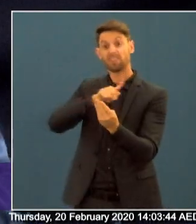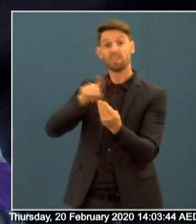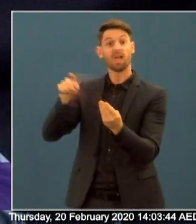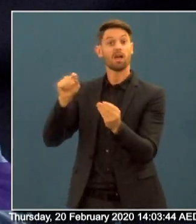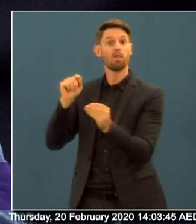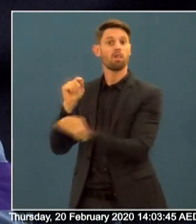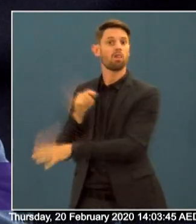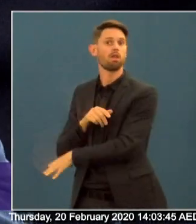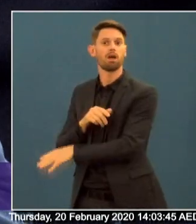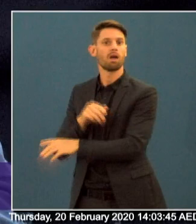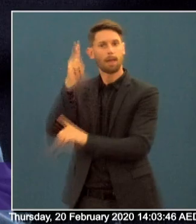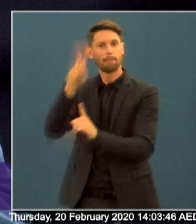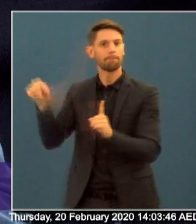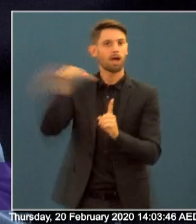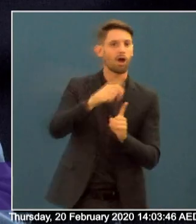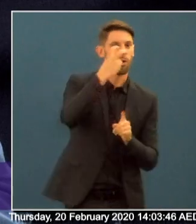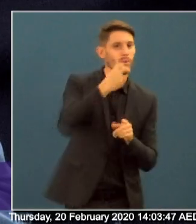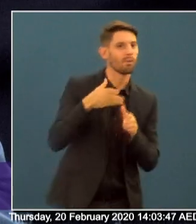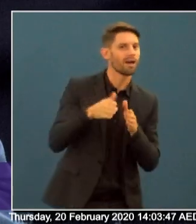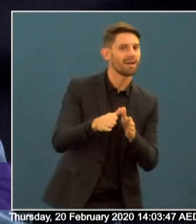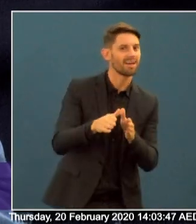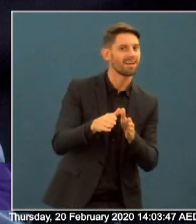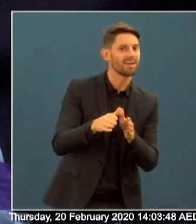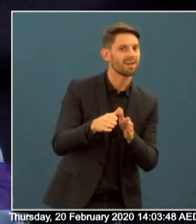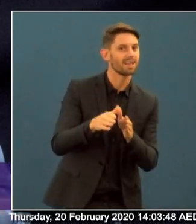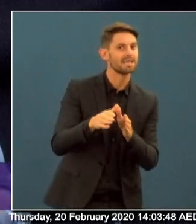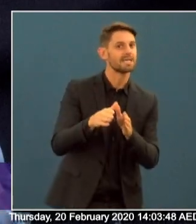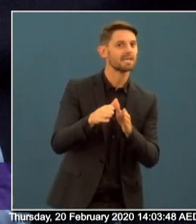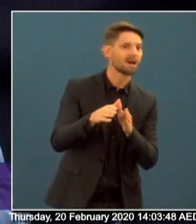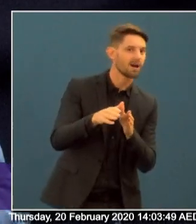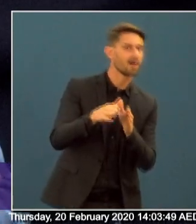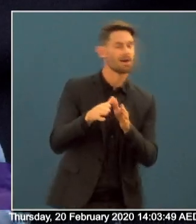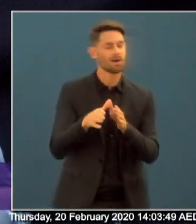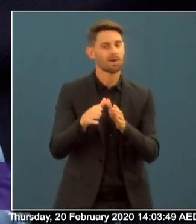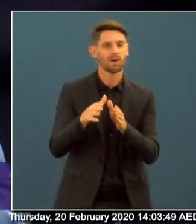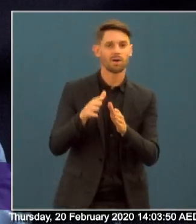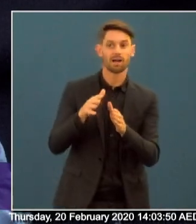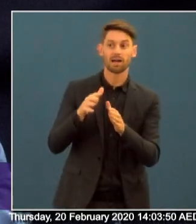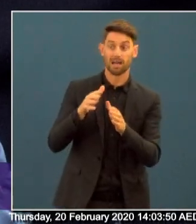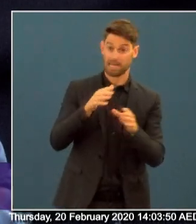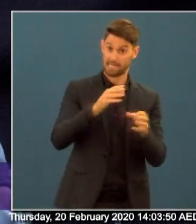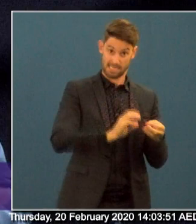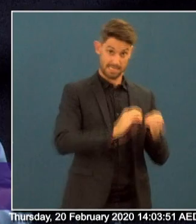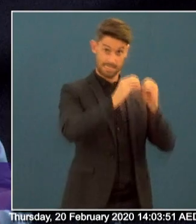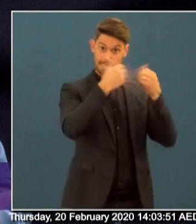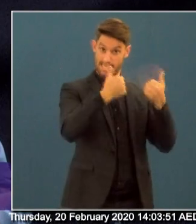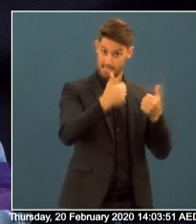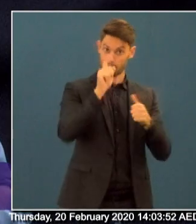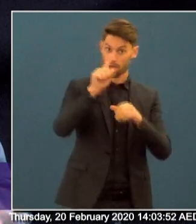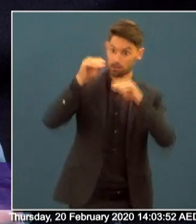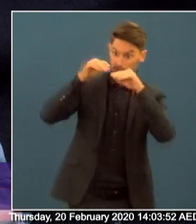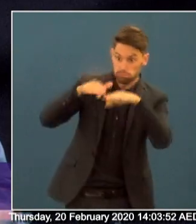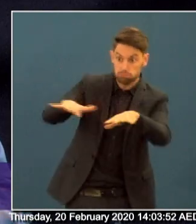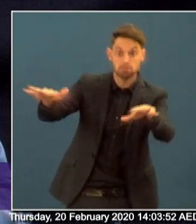And I think the actual implementation part of it was, really, never funded.